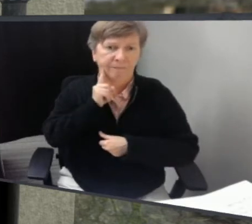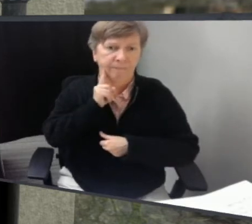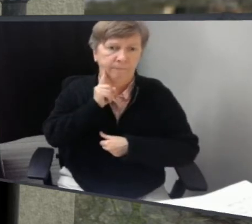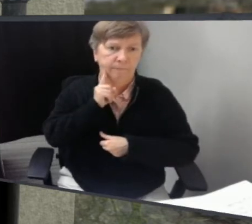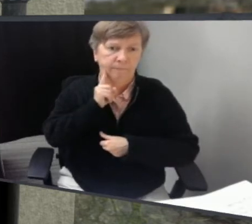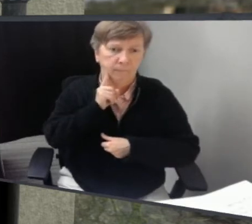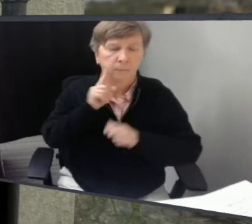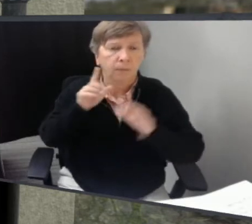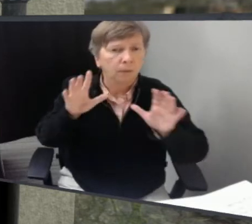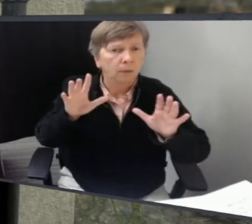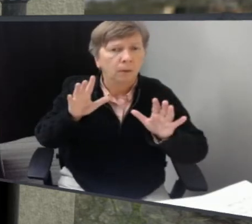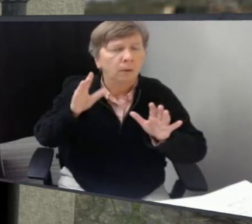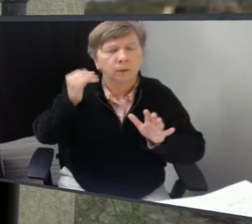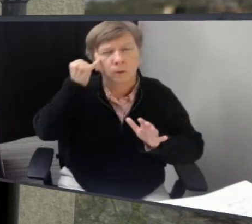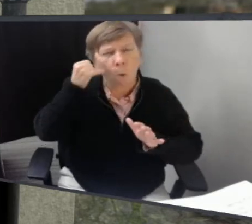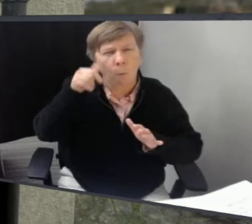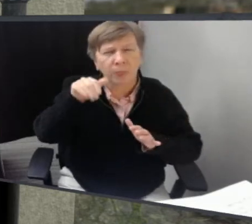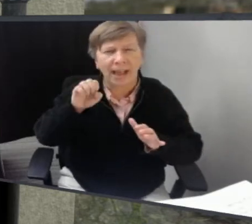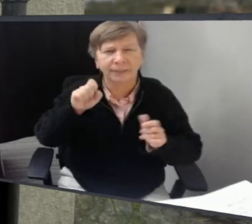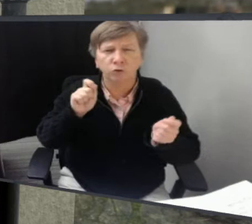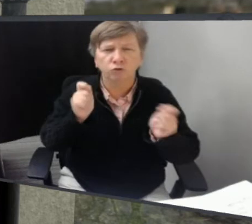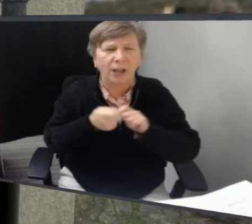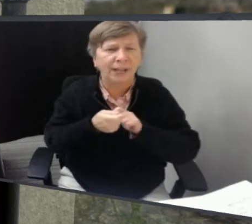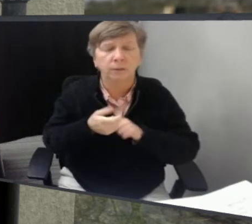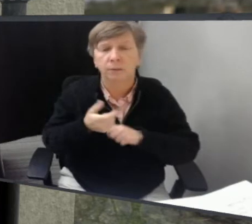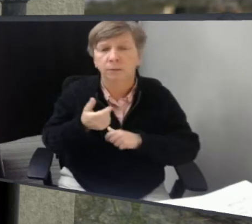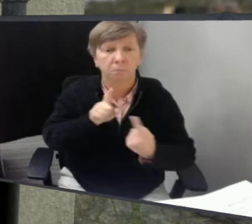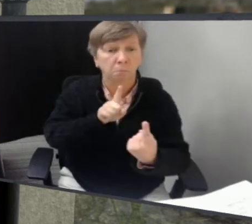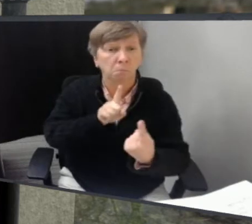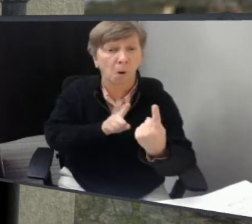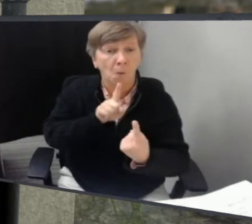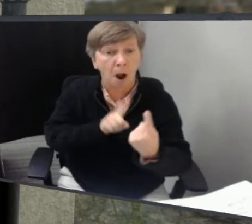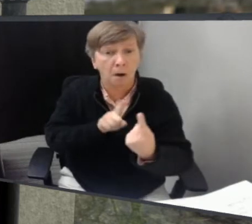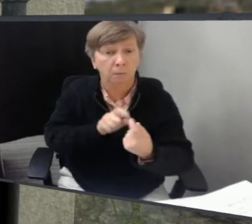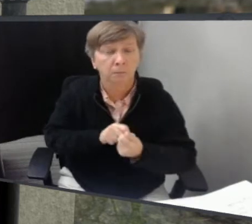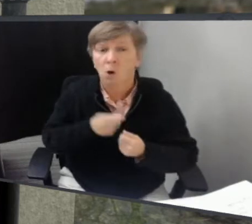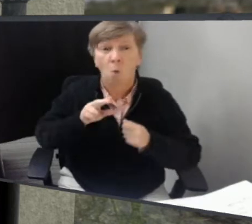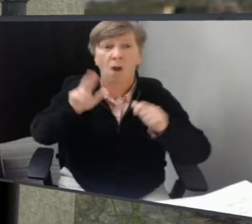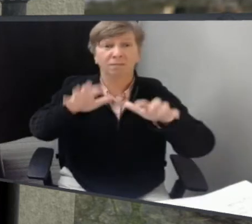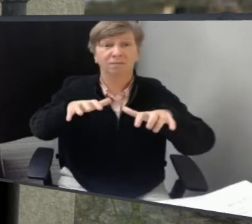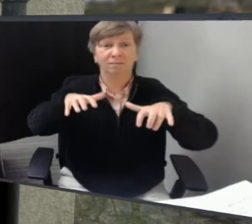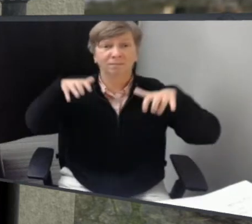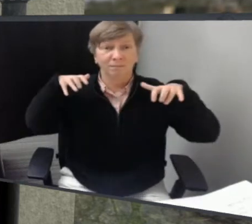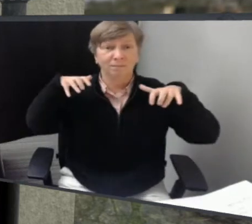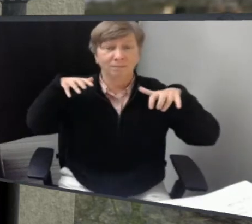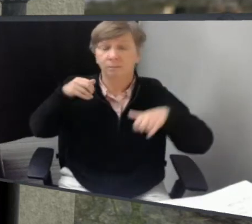group, I was the only deaf person in a small group of individuals.